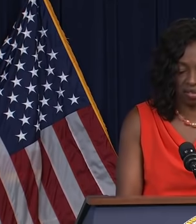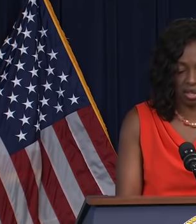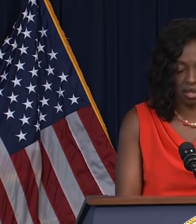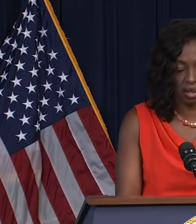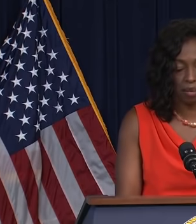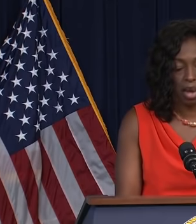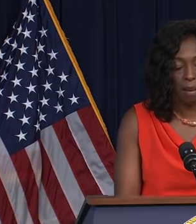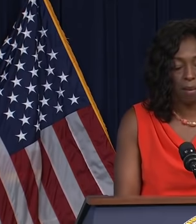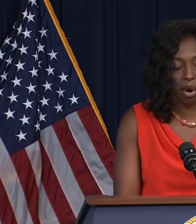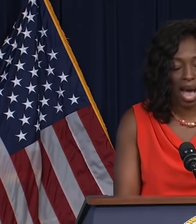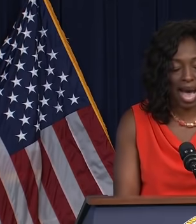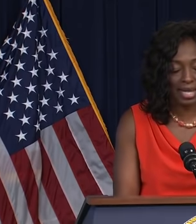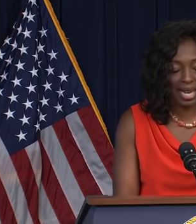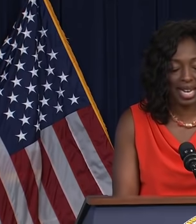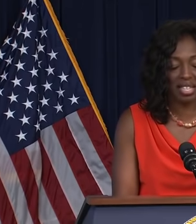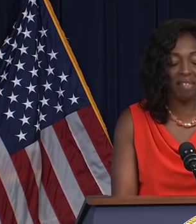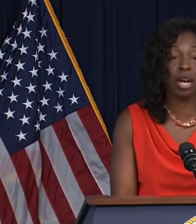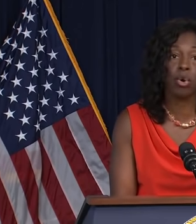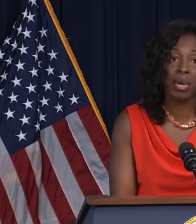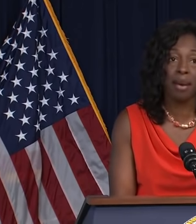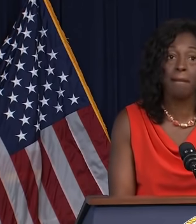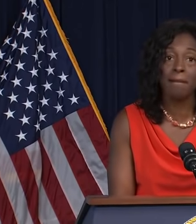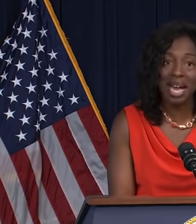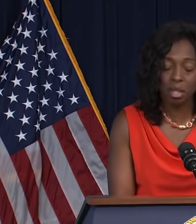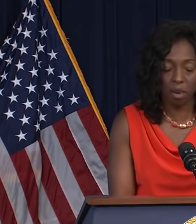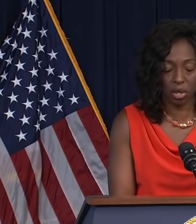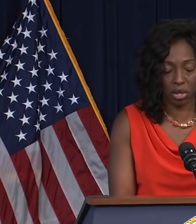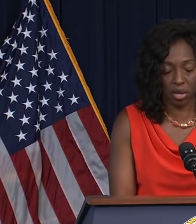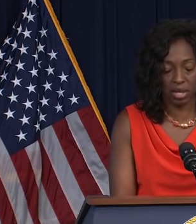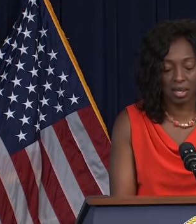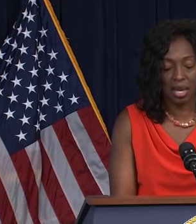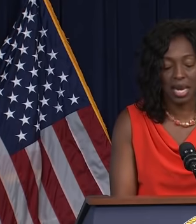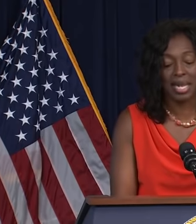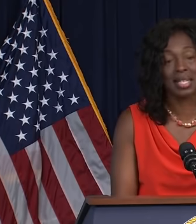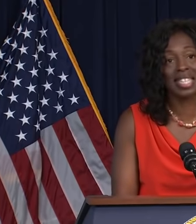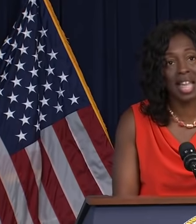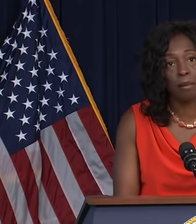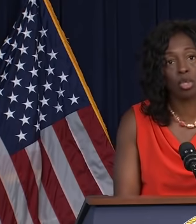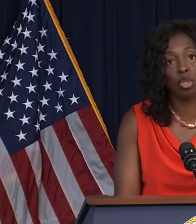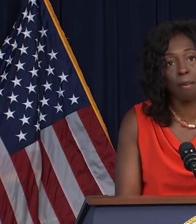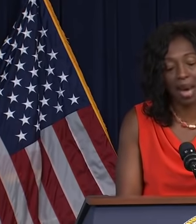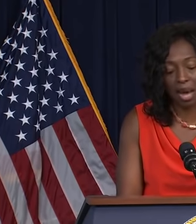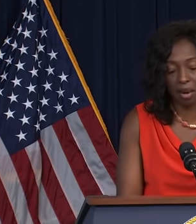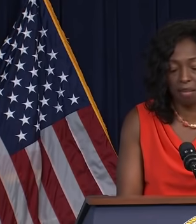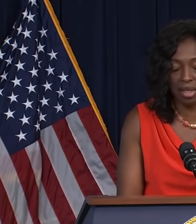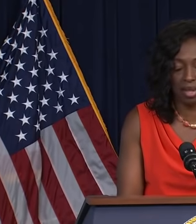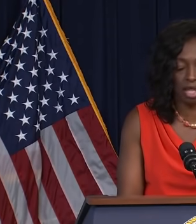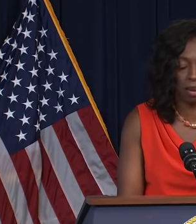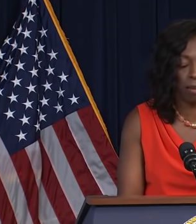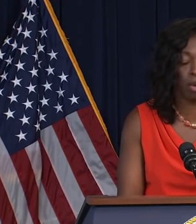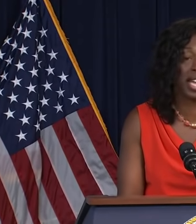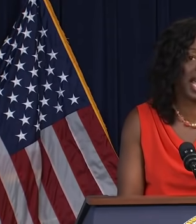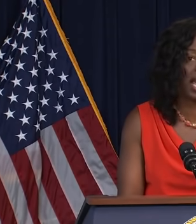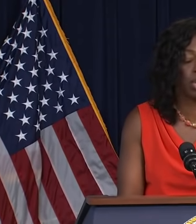fifty of us he loves about goodness sun effective us